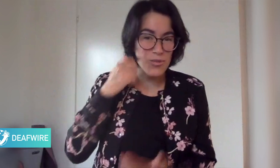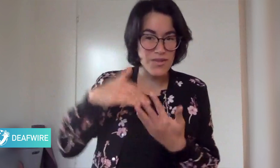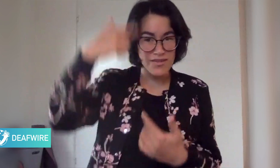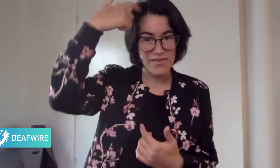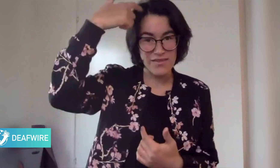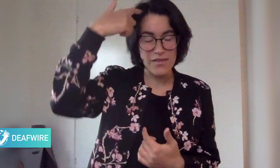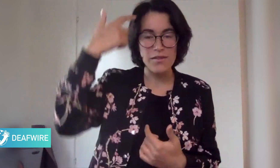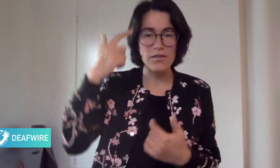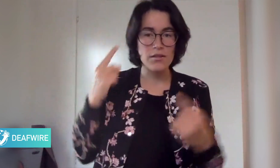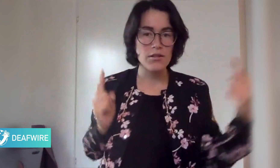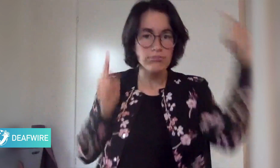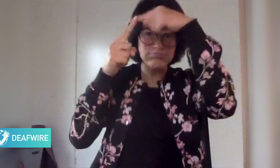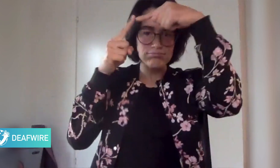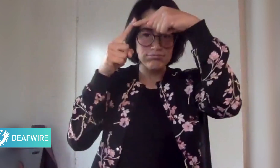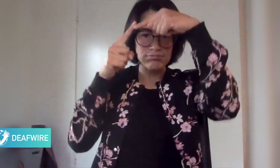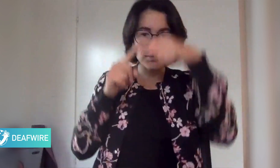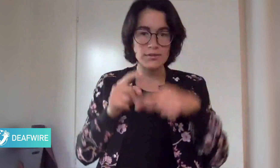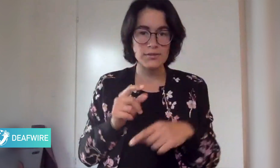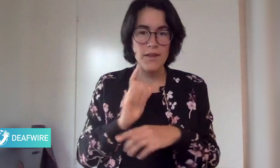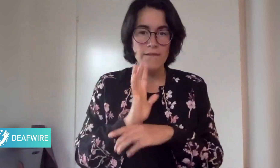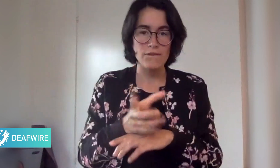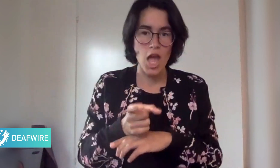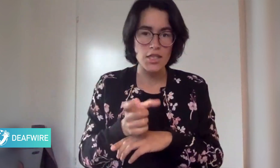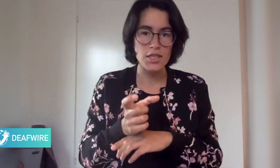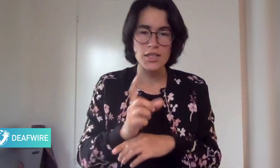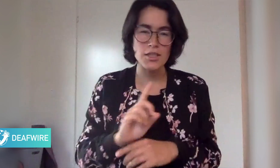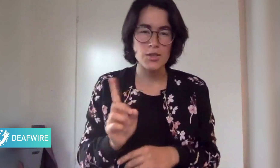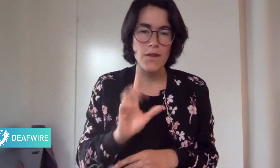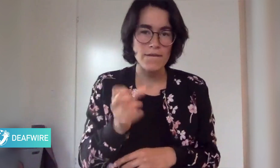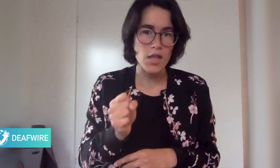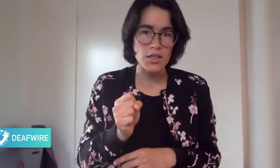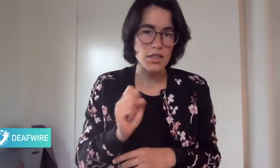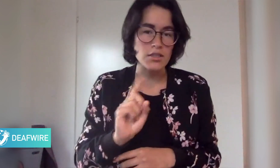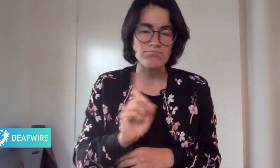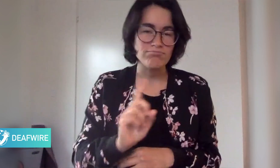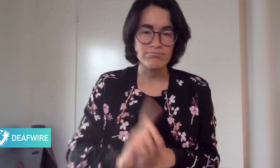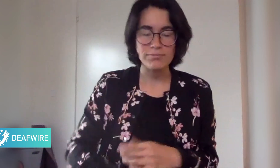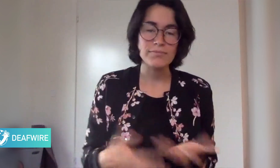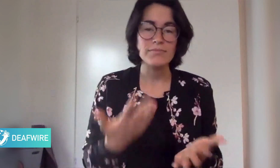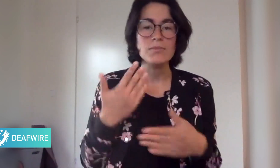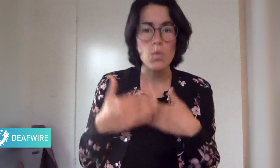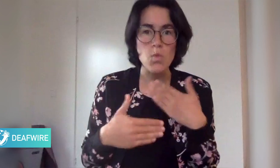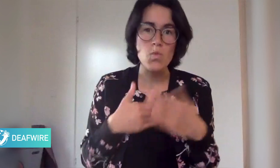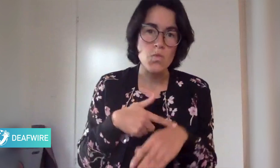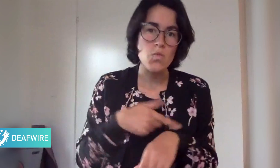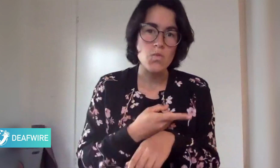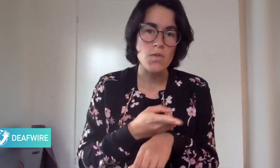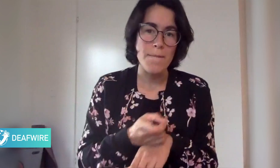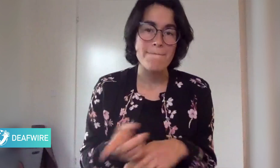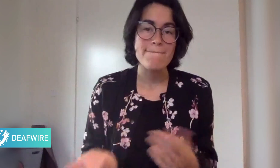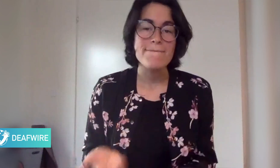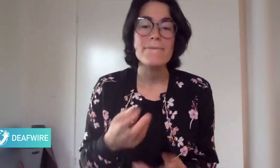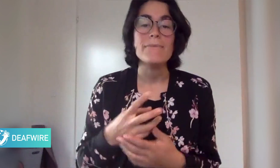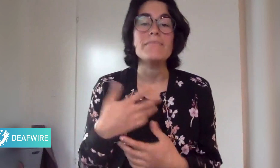The CI in my head and my brain do not connect fast. It takes a while.